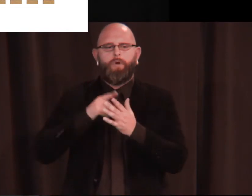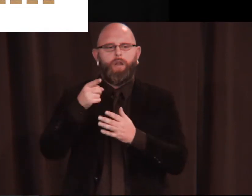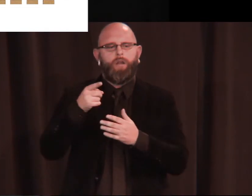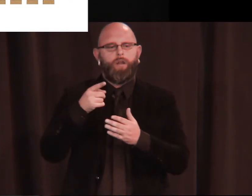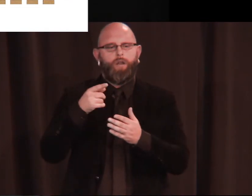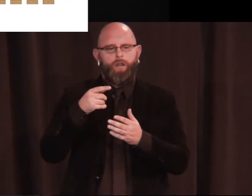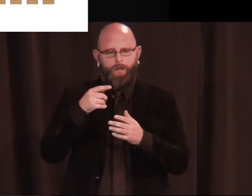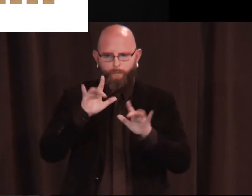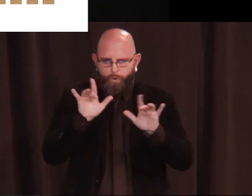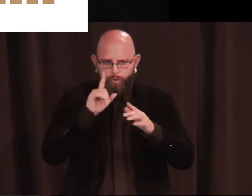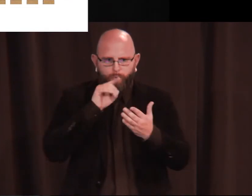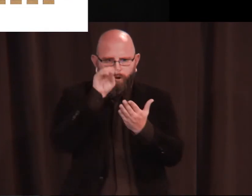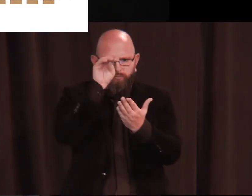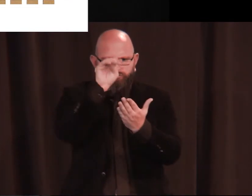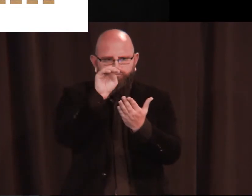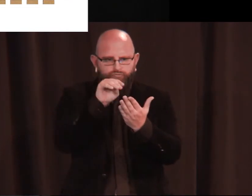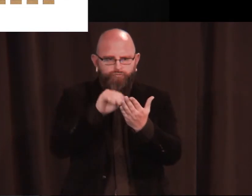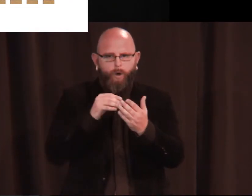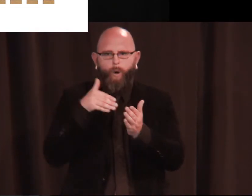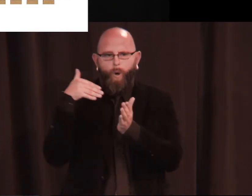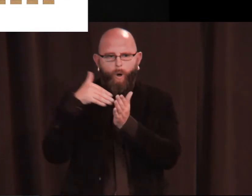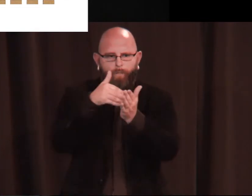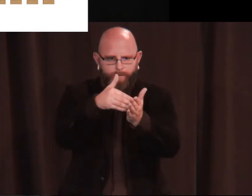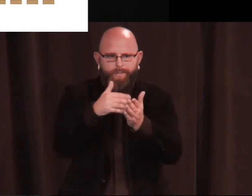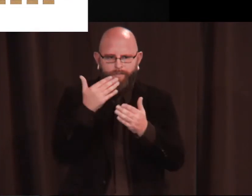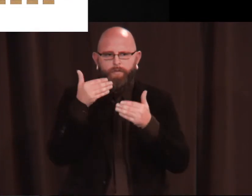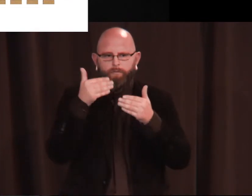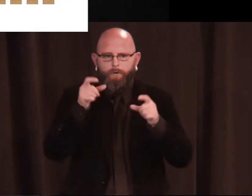the hearing aids are - the battery is turned on.